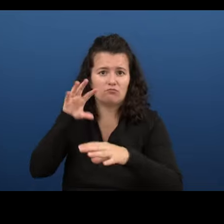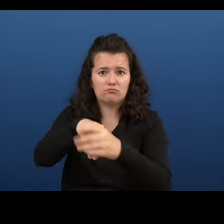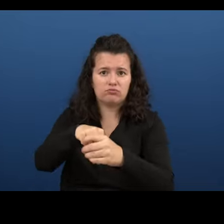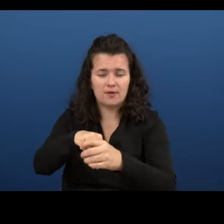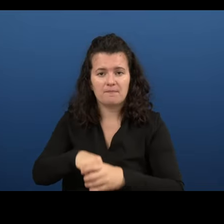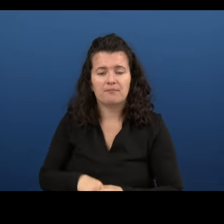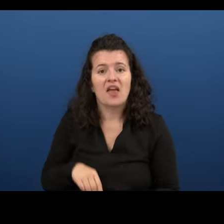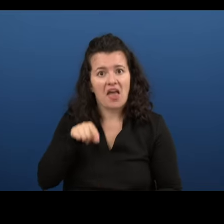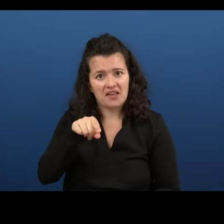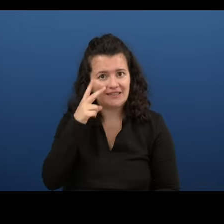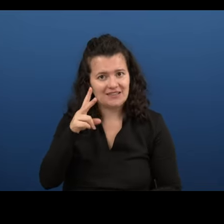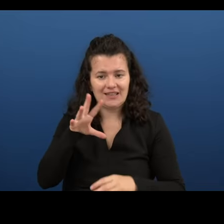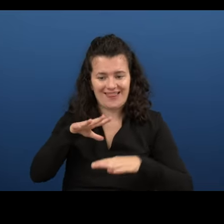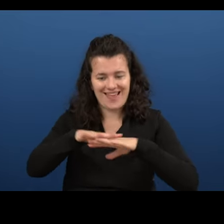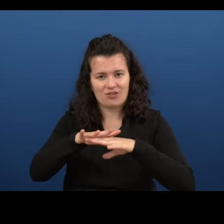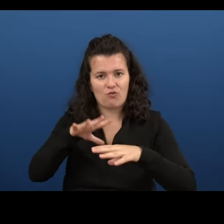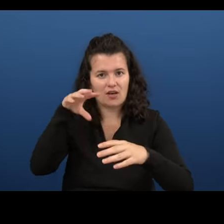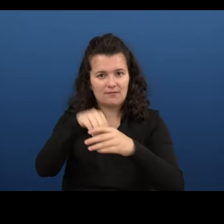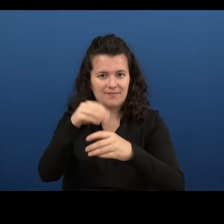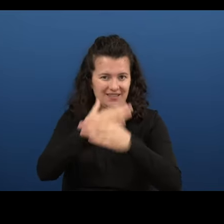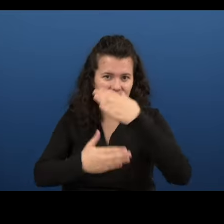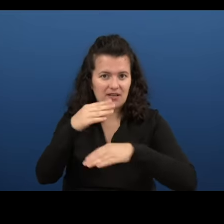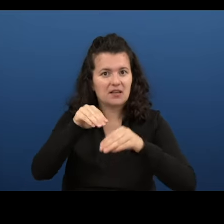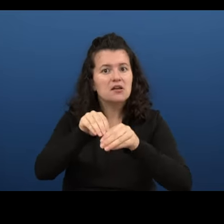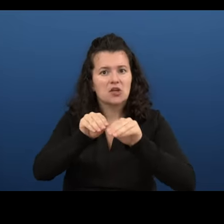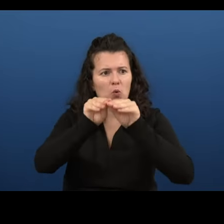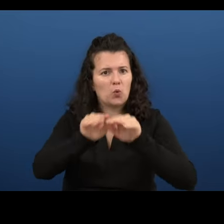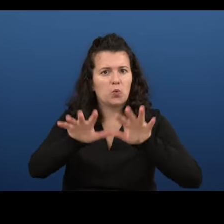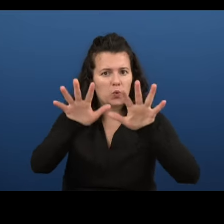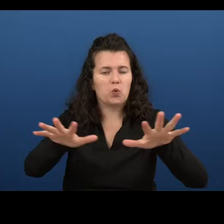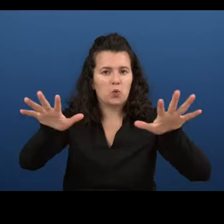getting more popular around the world, including in Africa, so it's it's very exciting